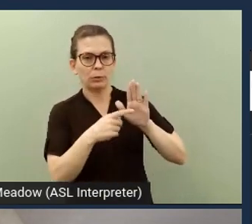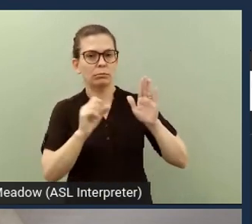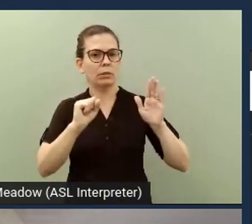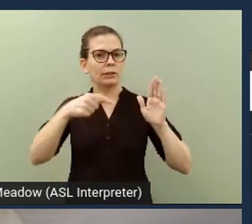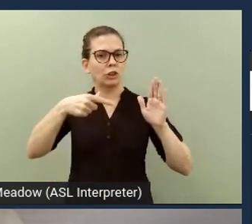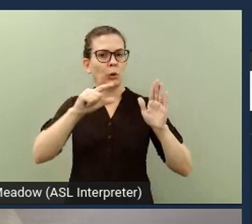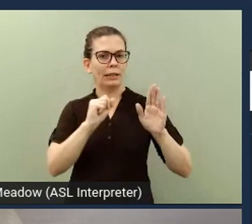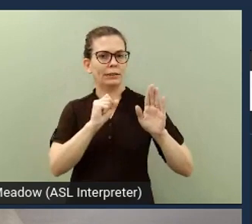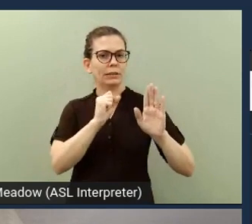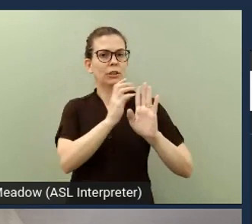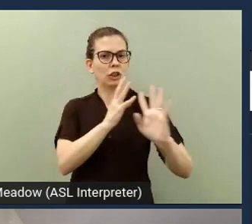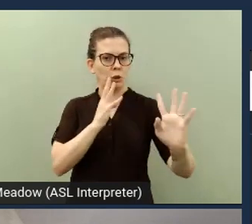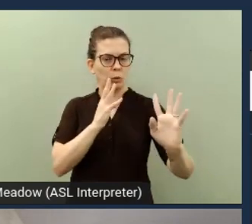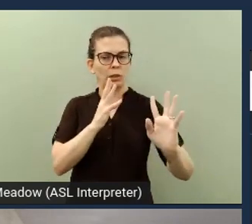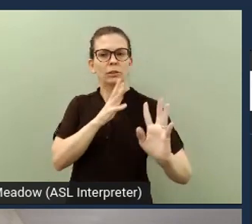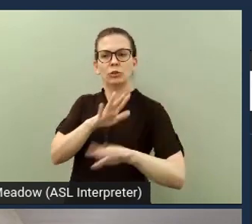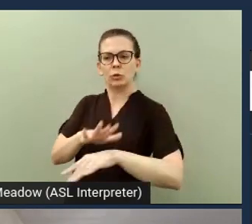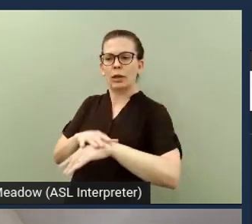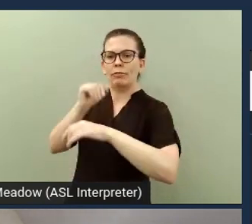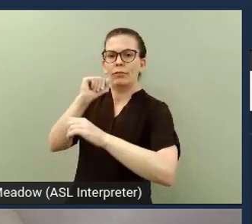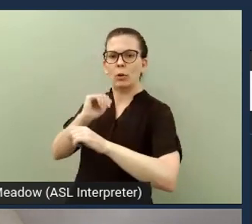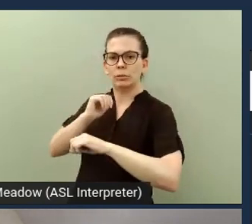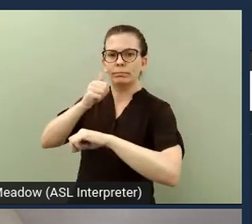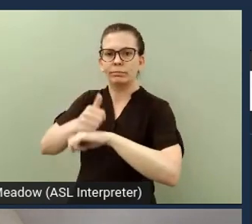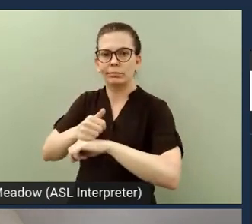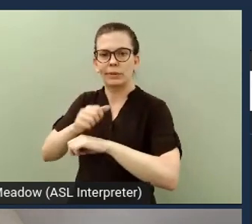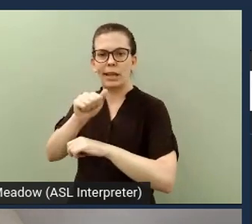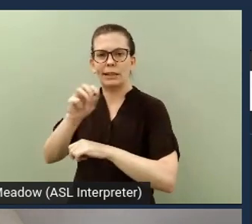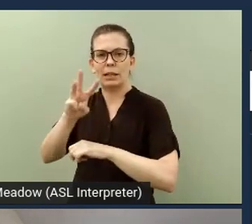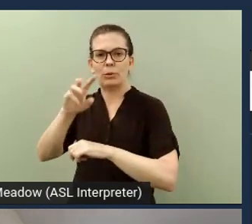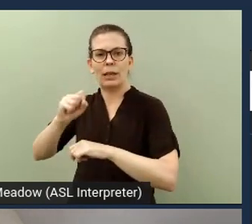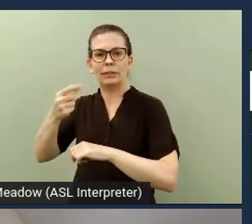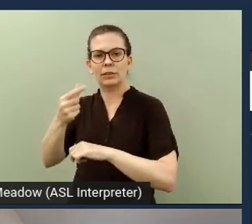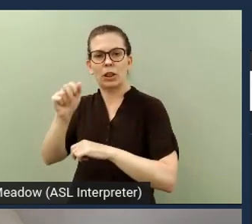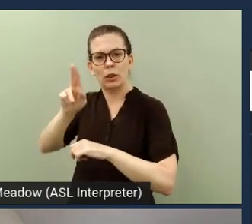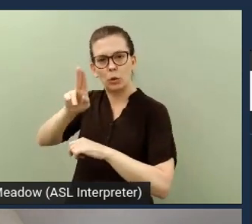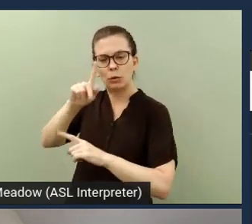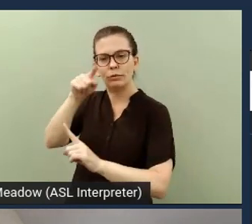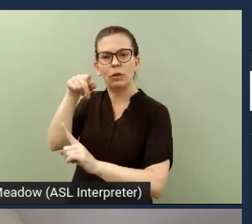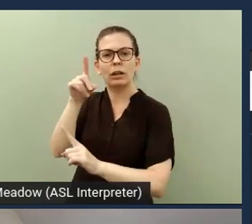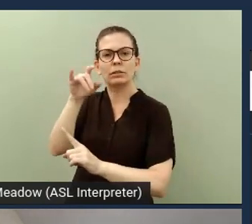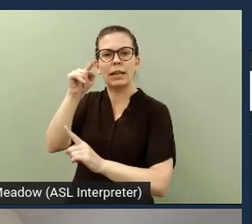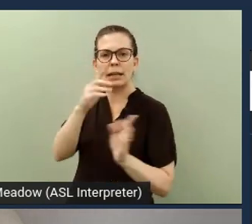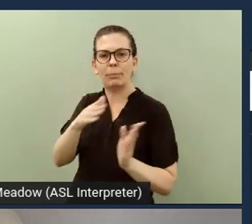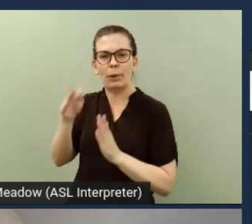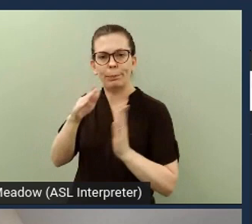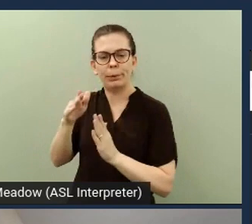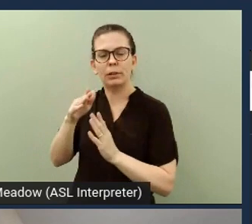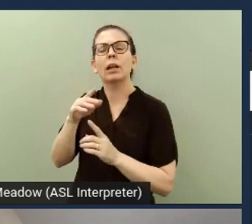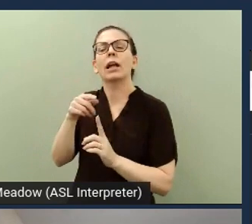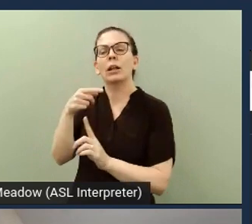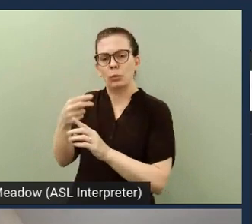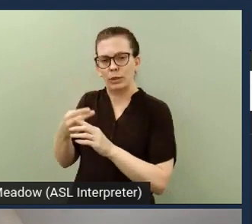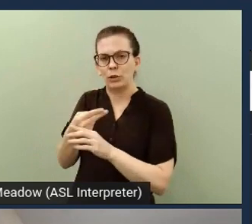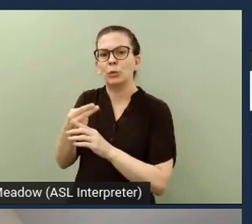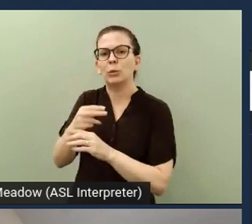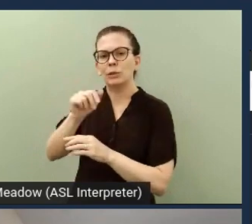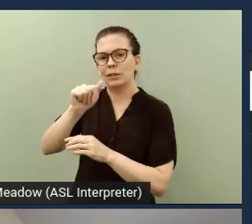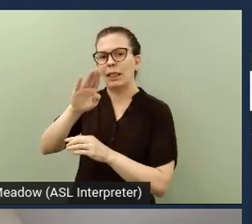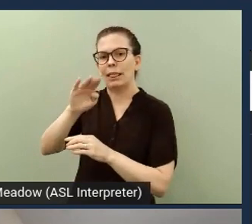to invoke an AWS Glue job for data preparation, and we use a Lambda function and an ECS Fargate task